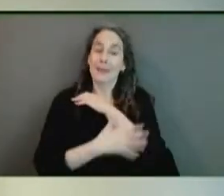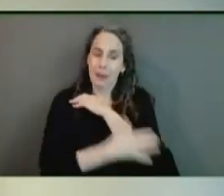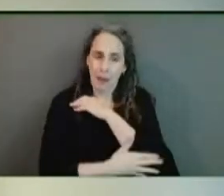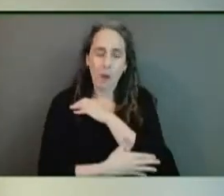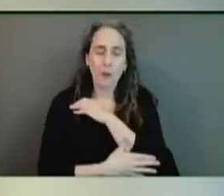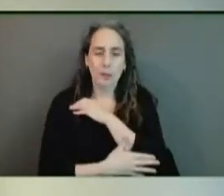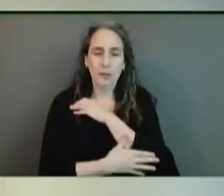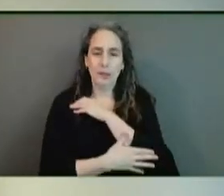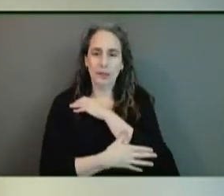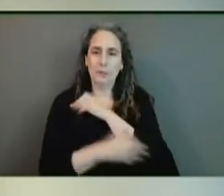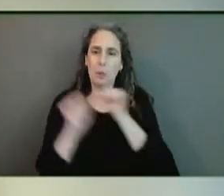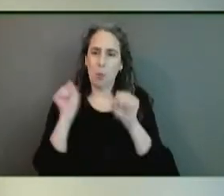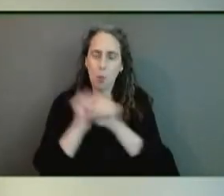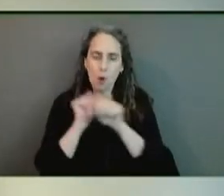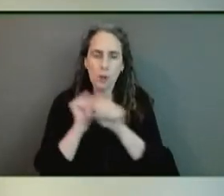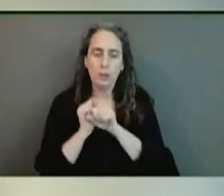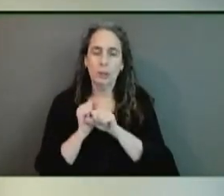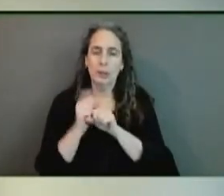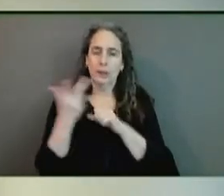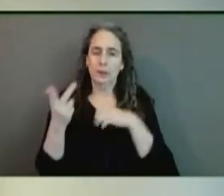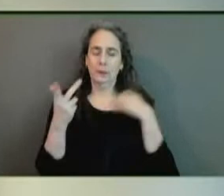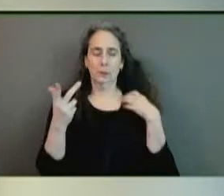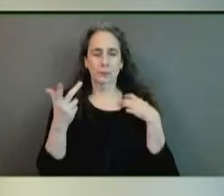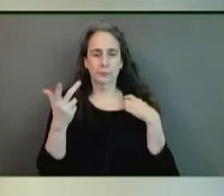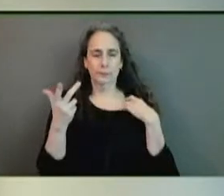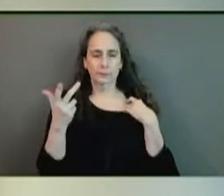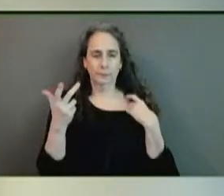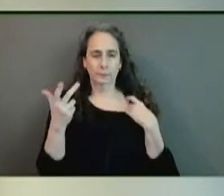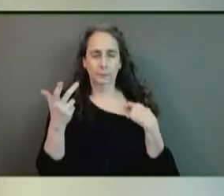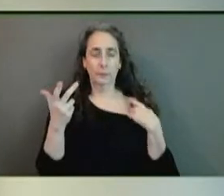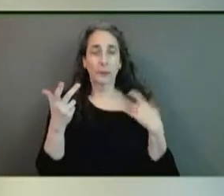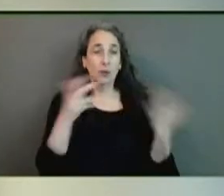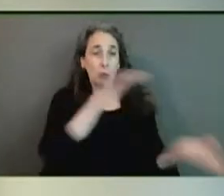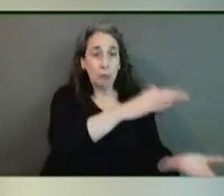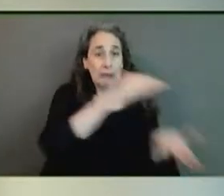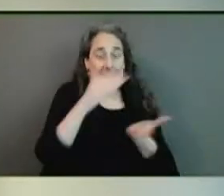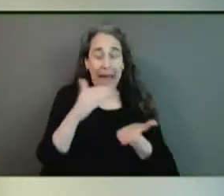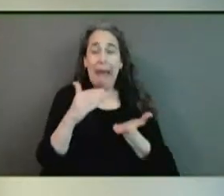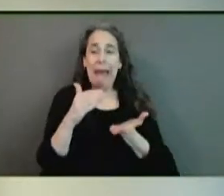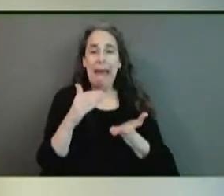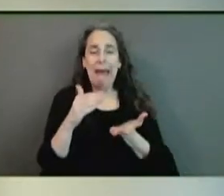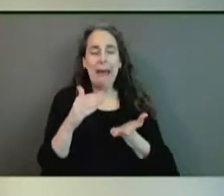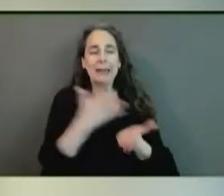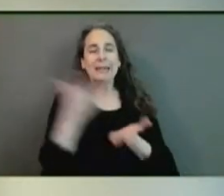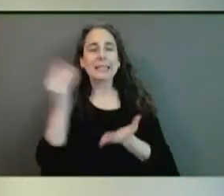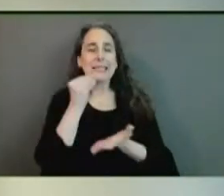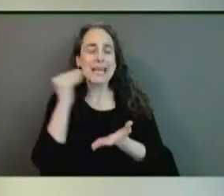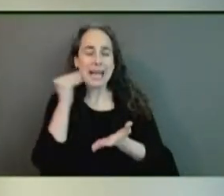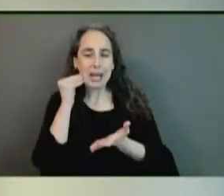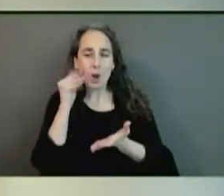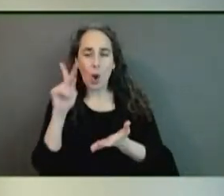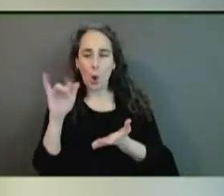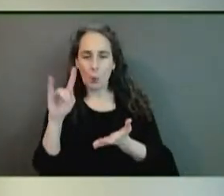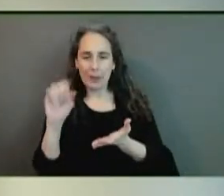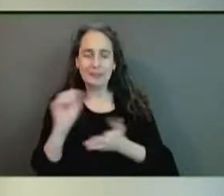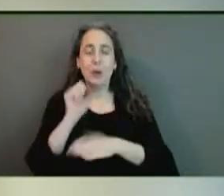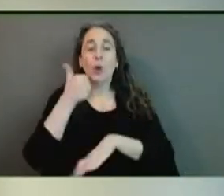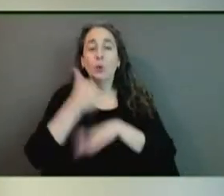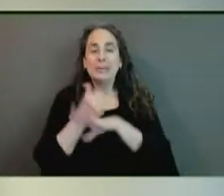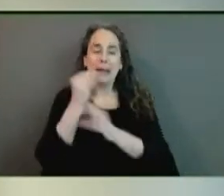Partners County has worked very aggressively to secure Ah, take